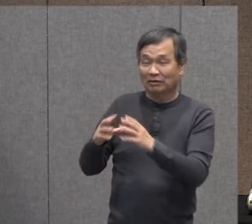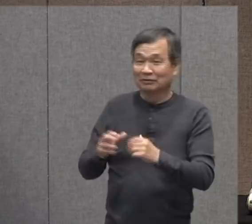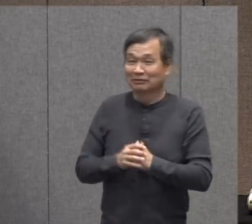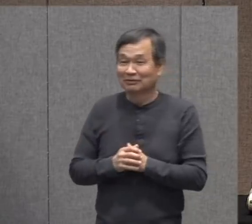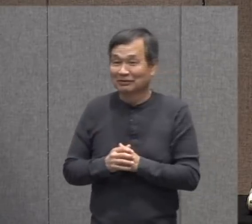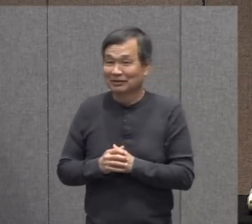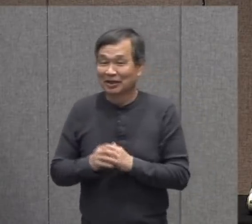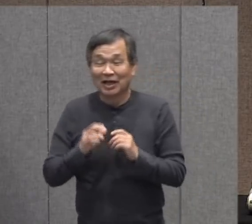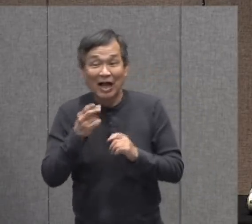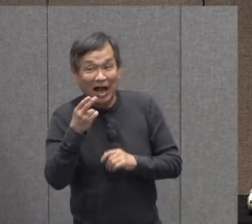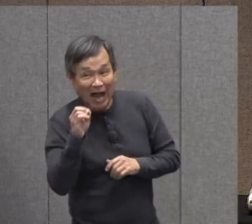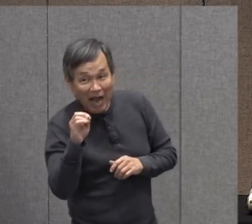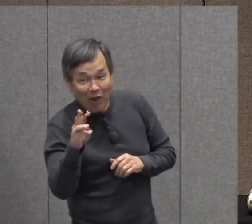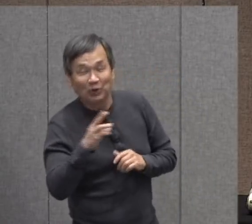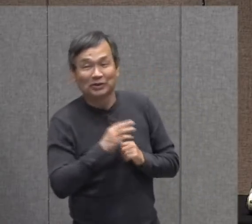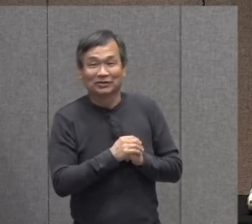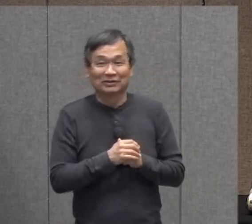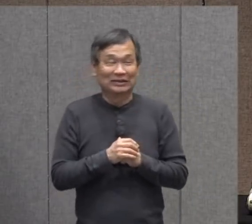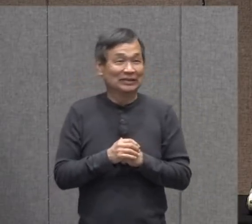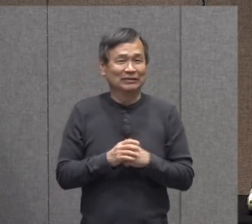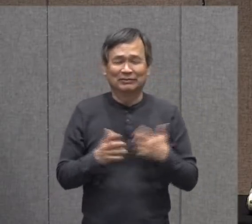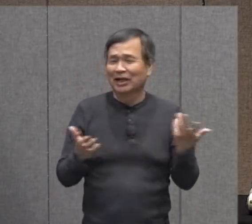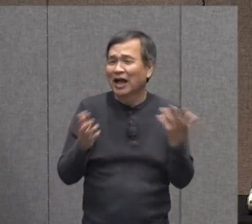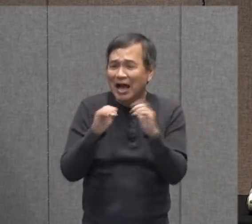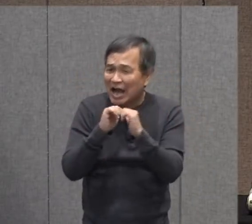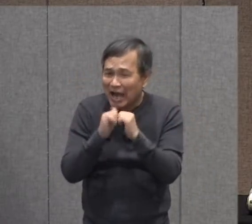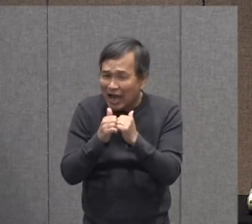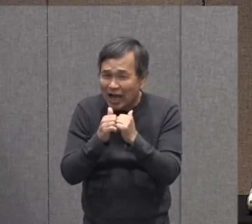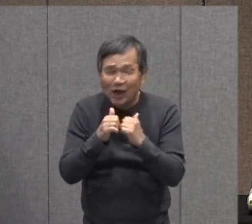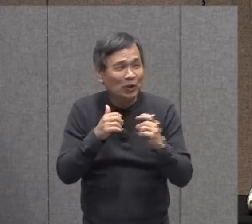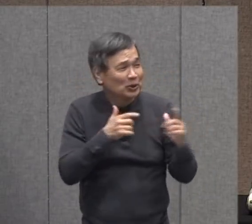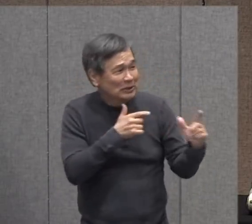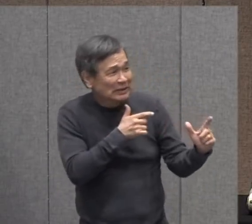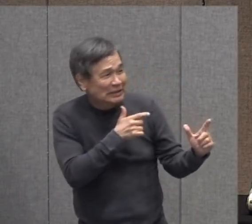How. How is speed and energy related?